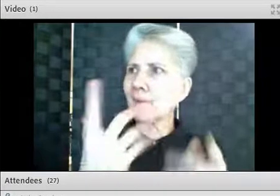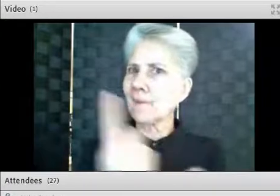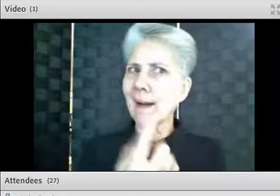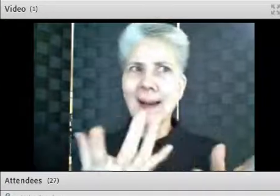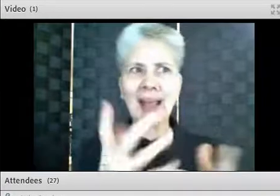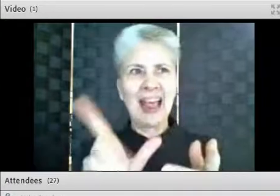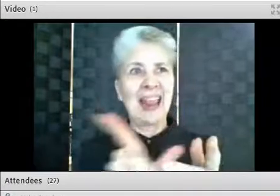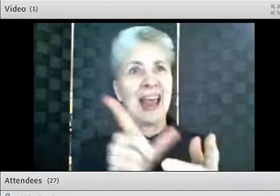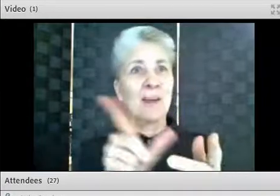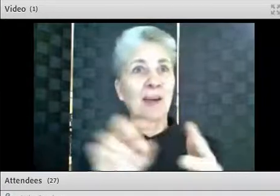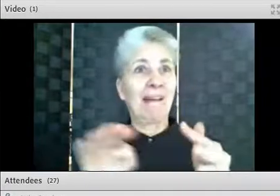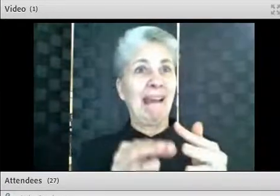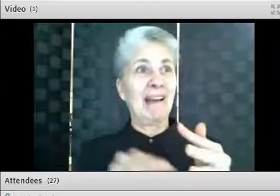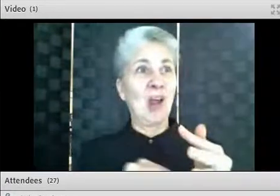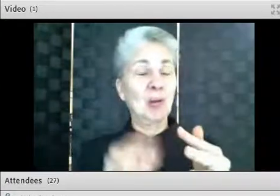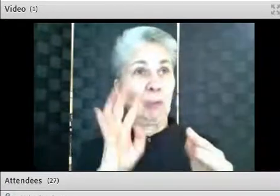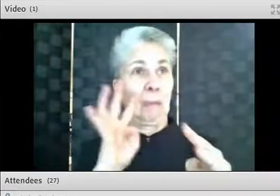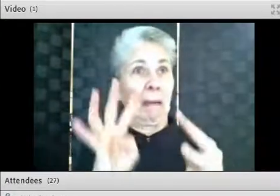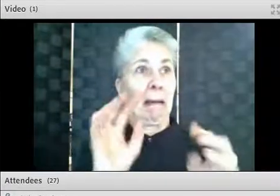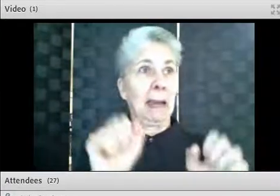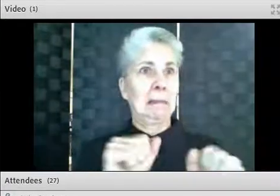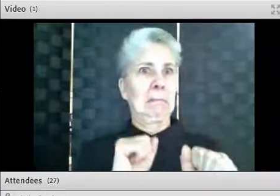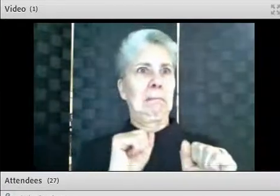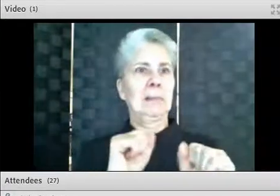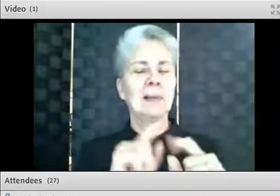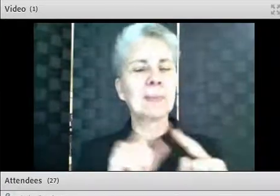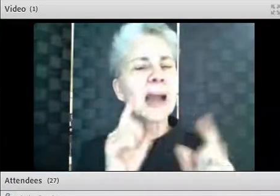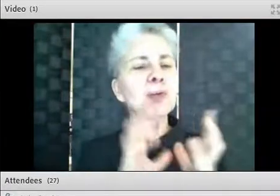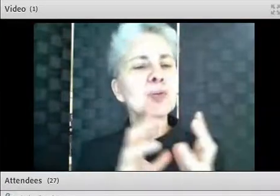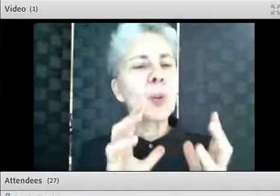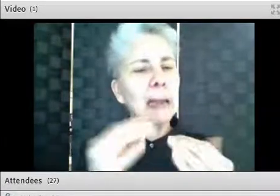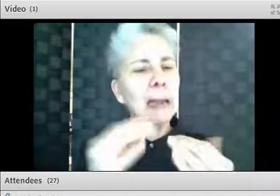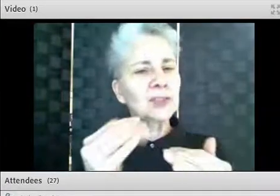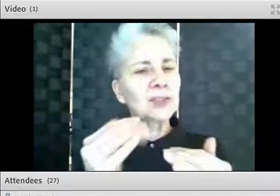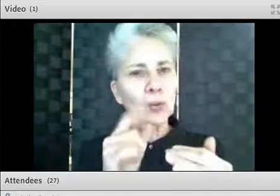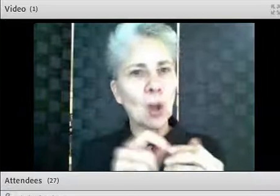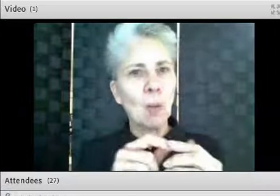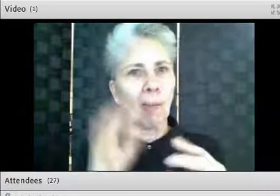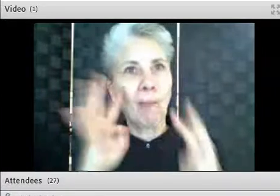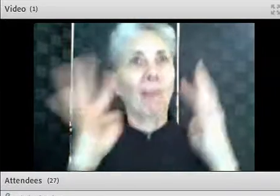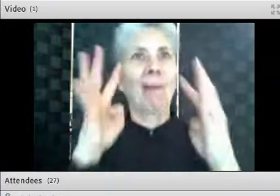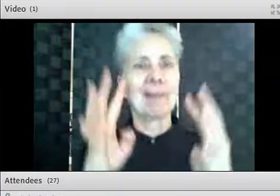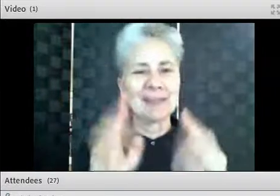In cataloging, there's room for creativity here, but not too much, right? Don't go too far, right, because you got to make sure